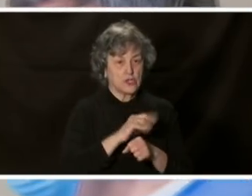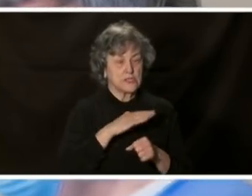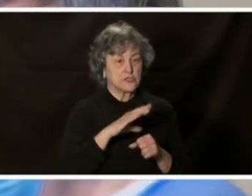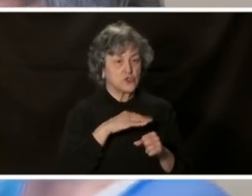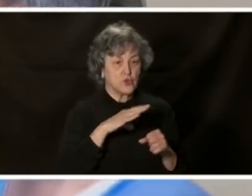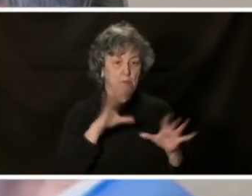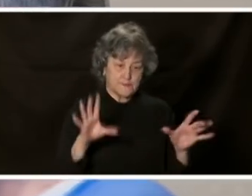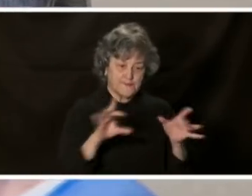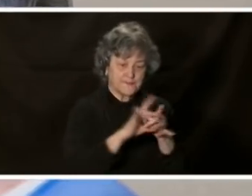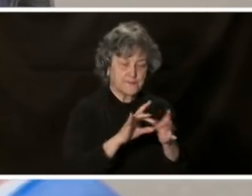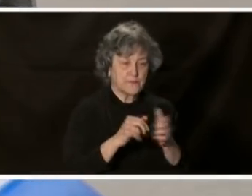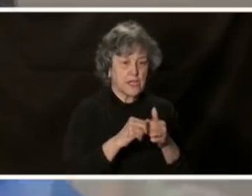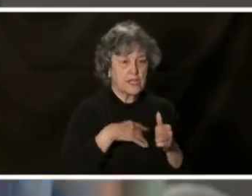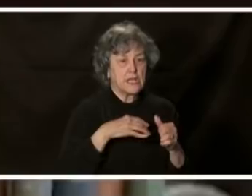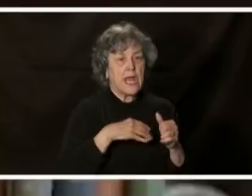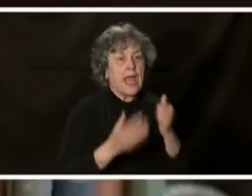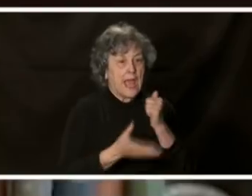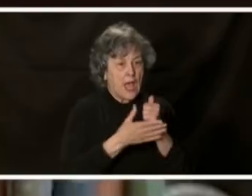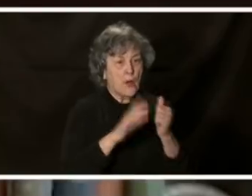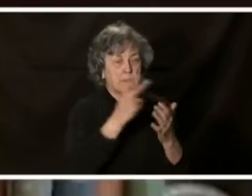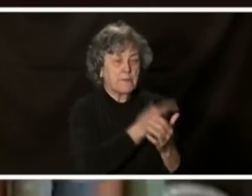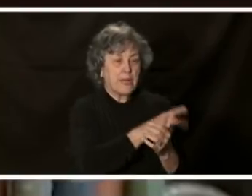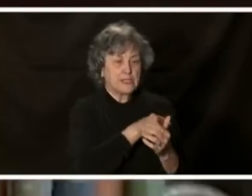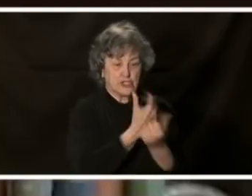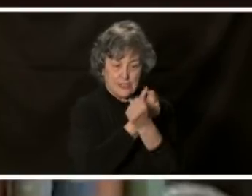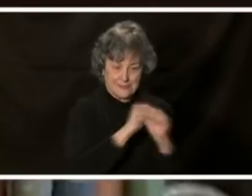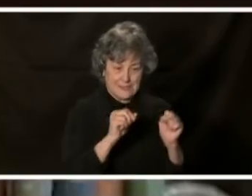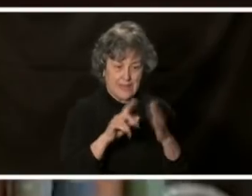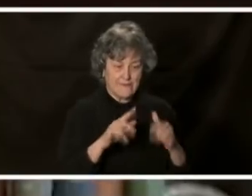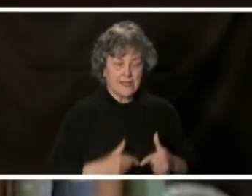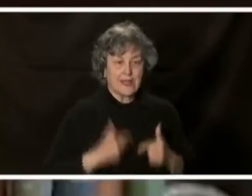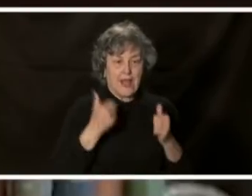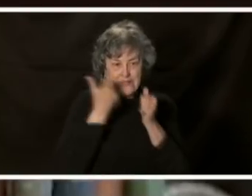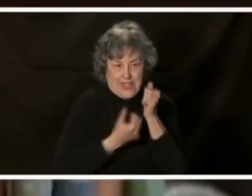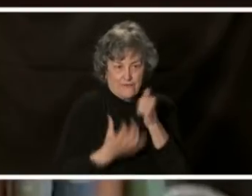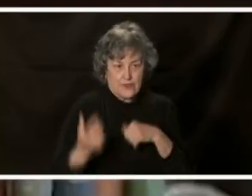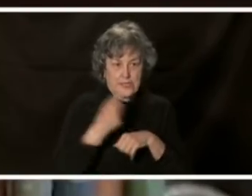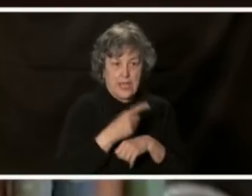AND SAVING LIVES EACH AND EVERY DAY. YOU ALL ARE PART OF THIS.